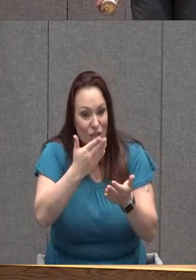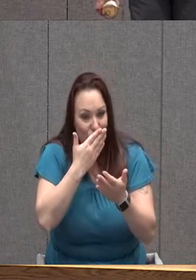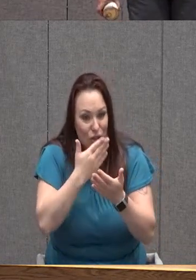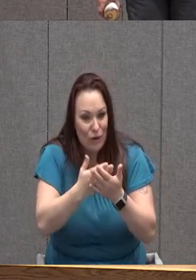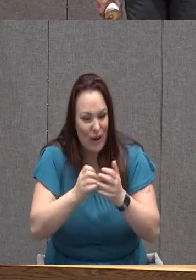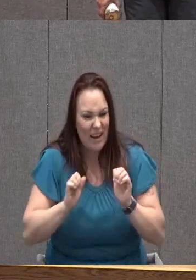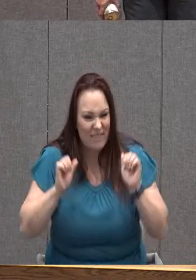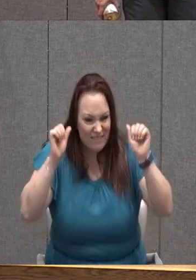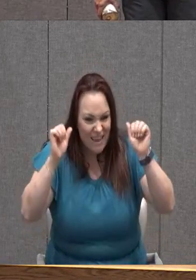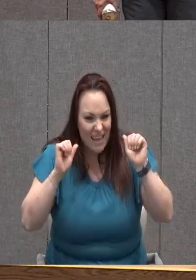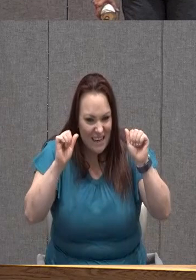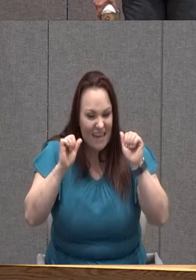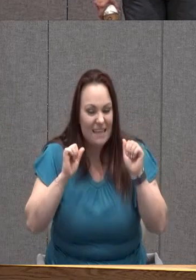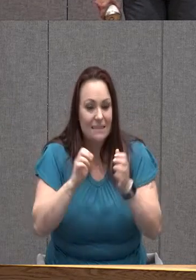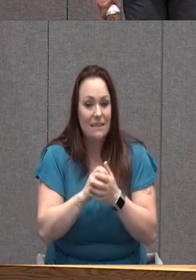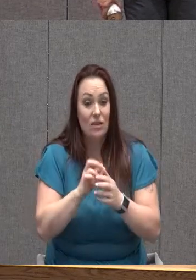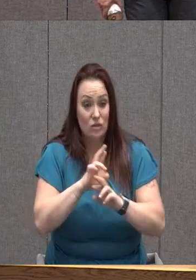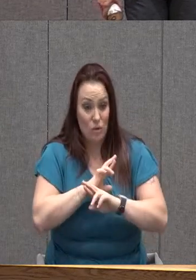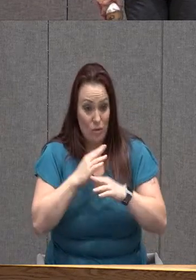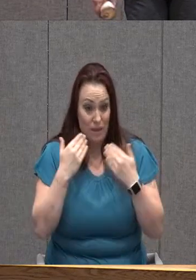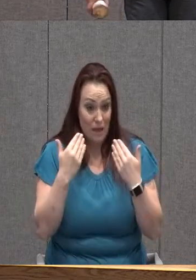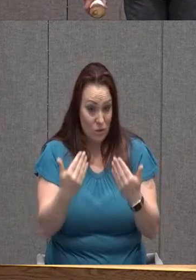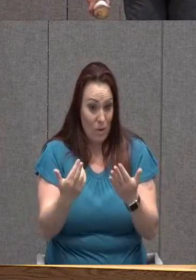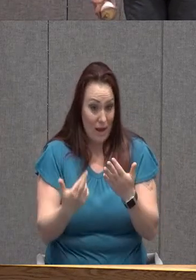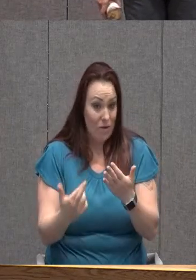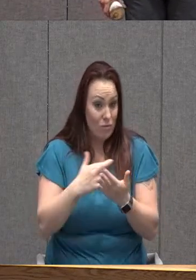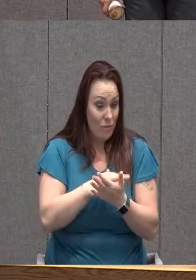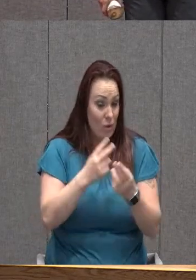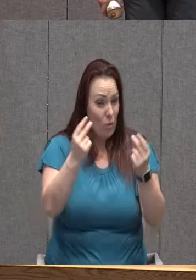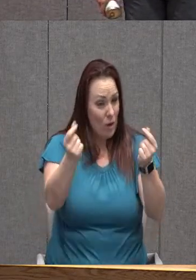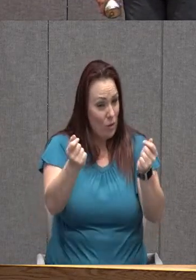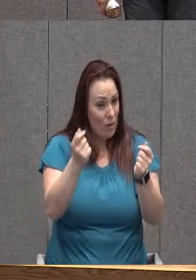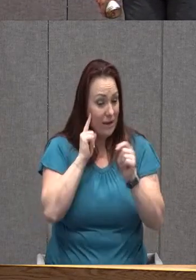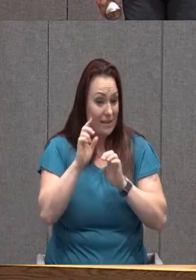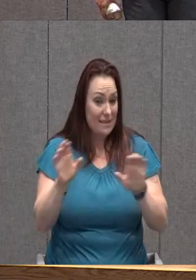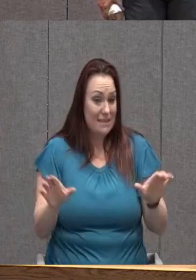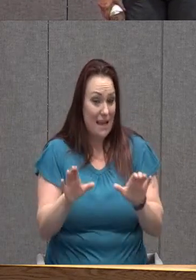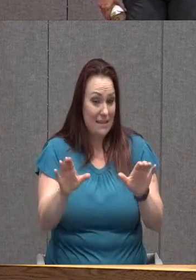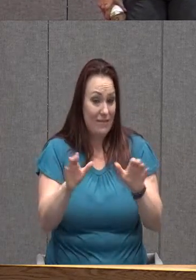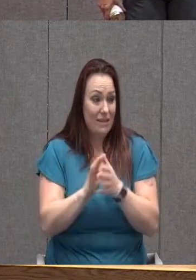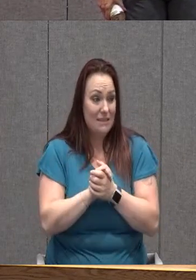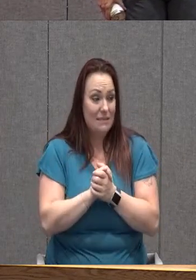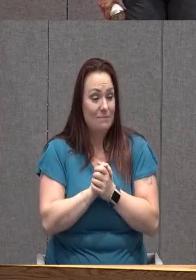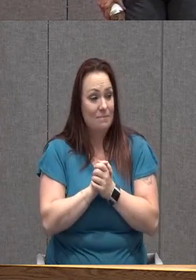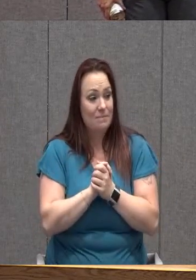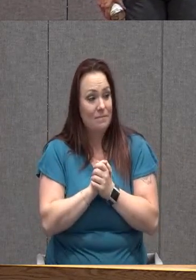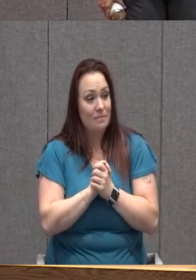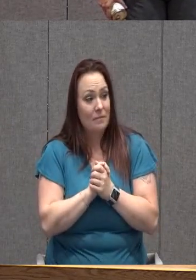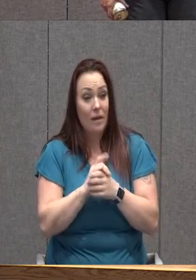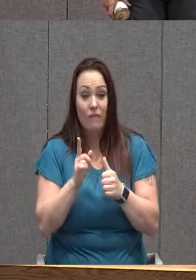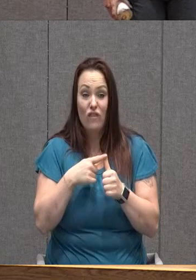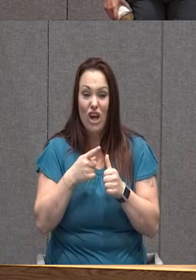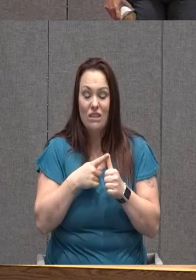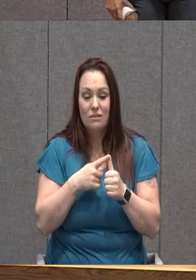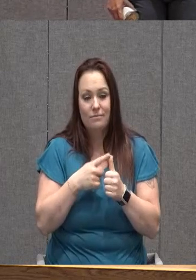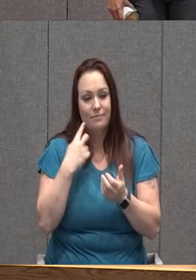So lets quickly go over these exercises. The first exercise are jumping jacks.